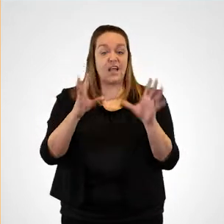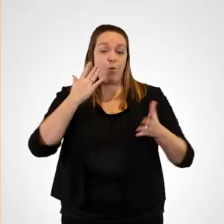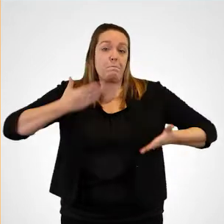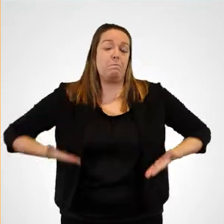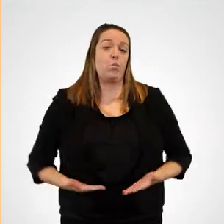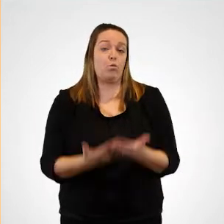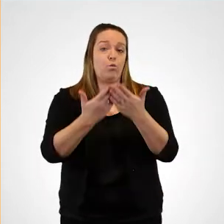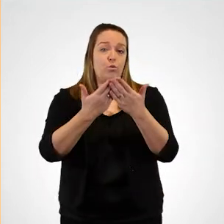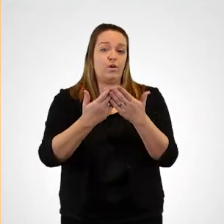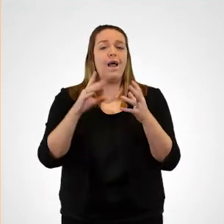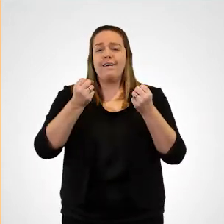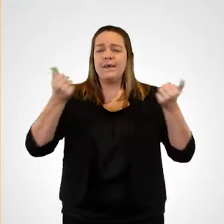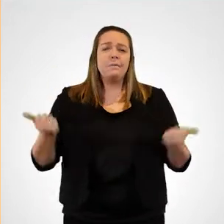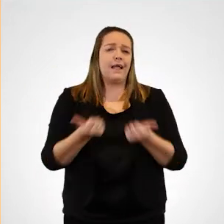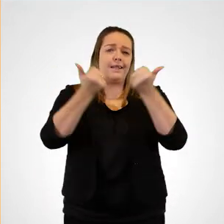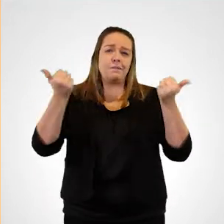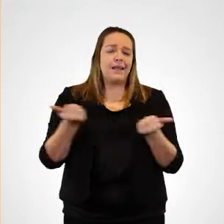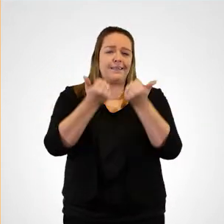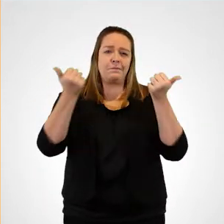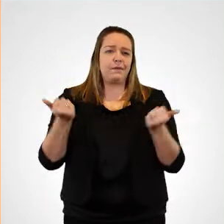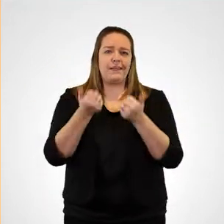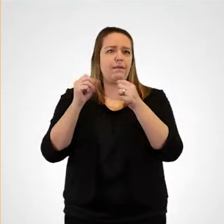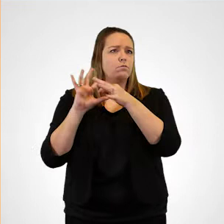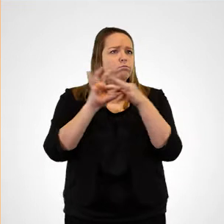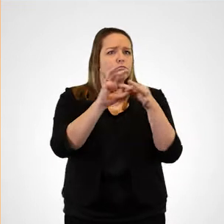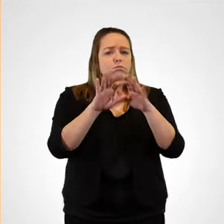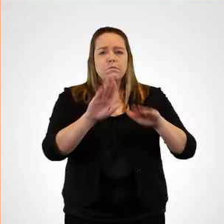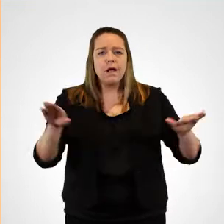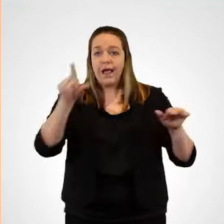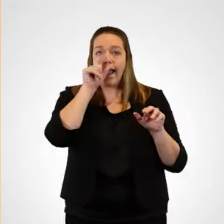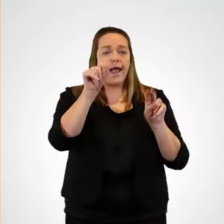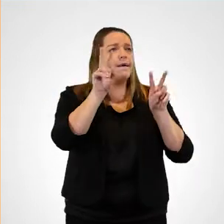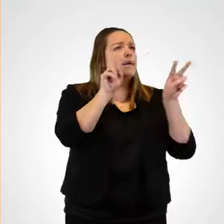and actually there's lots of integration. Babies can actually link vision, for example,